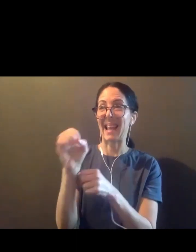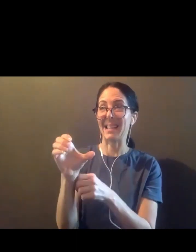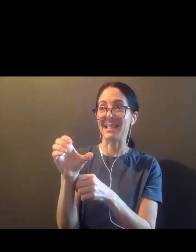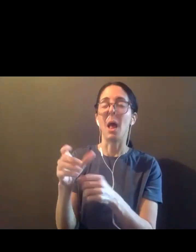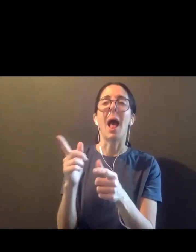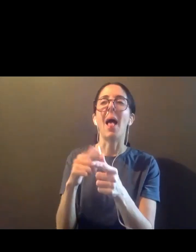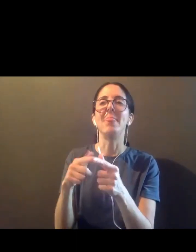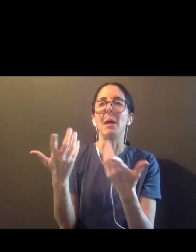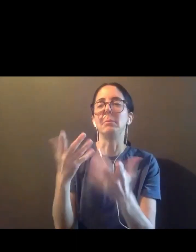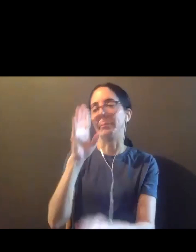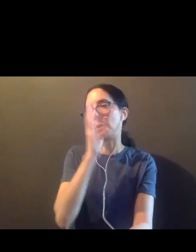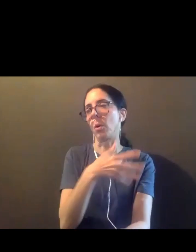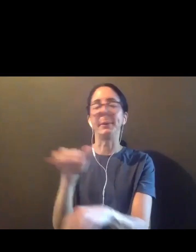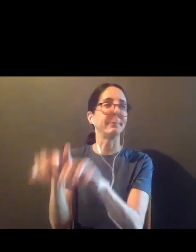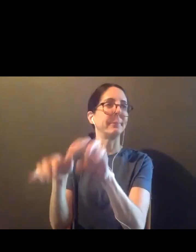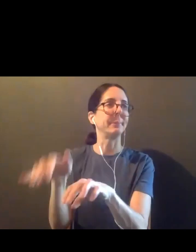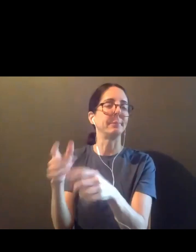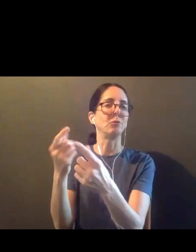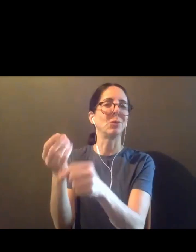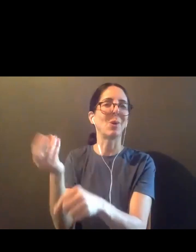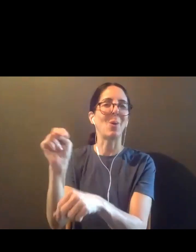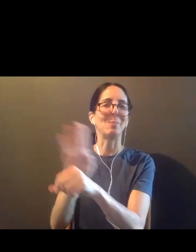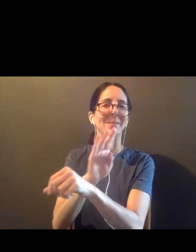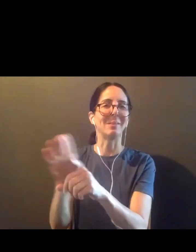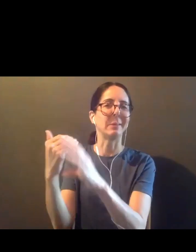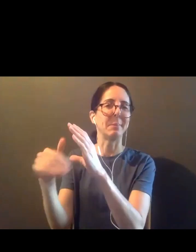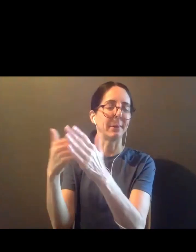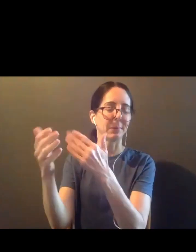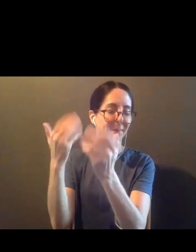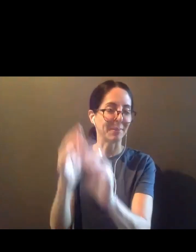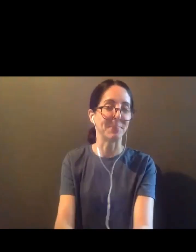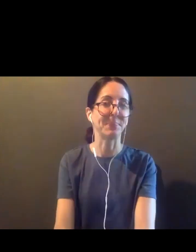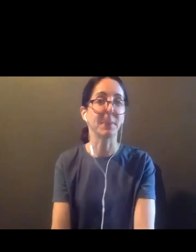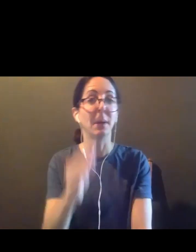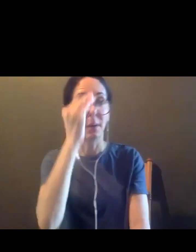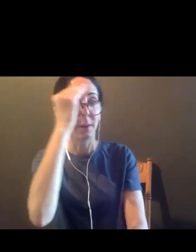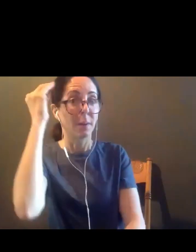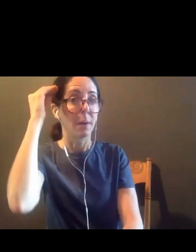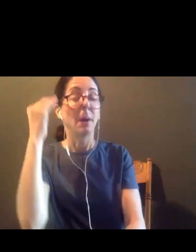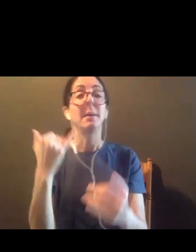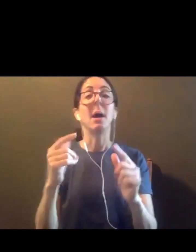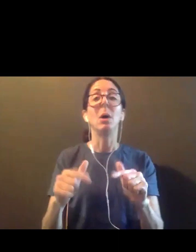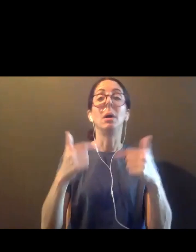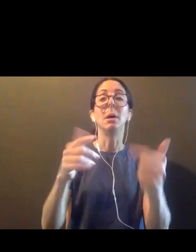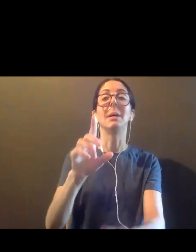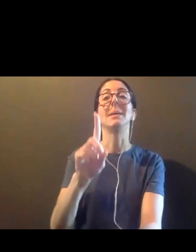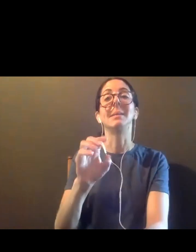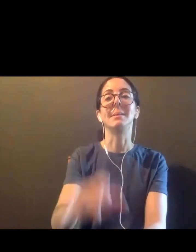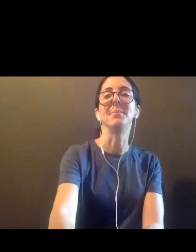if you need to. So, keep that in mind. And I’ll hand it over to Dilshad for any additional comments.